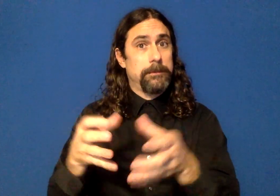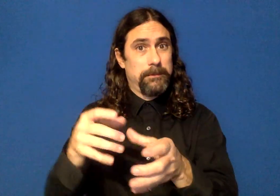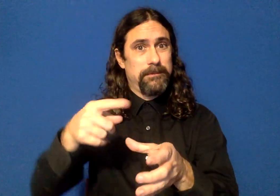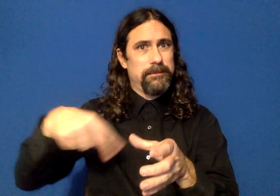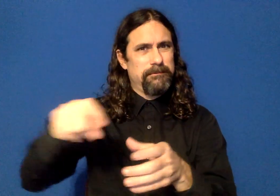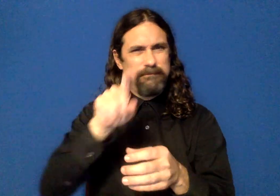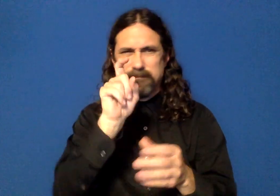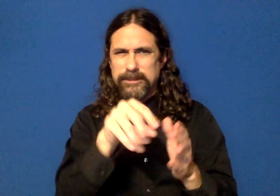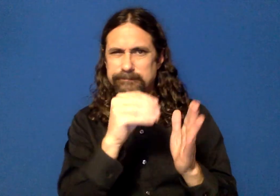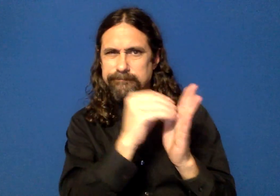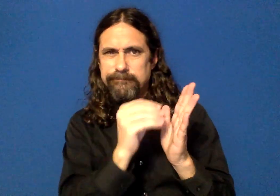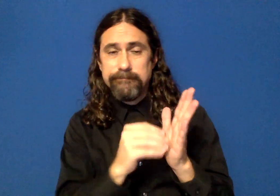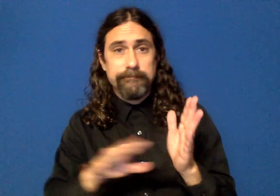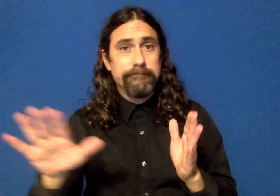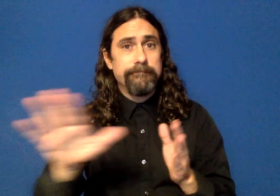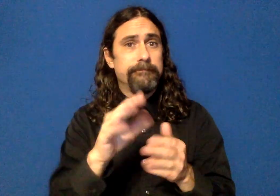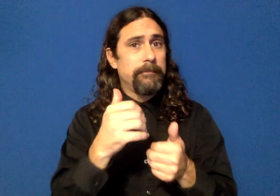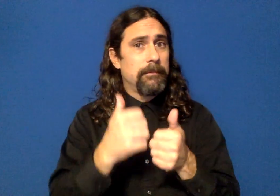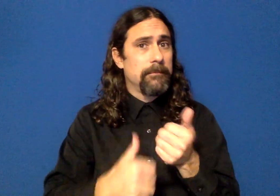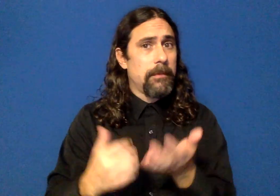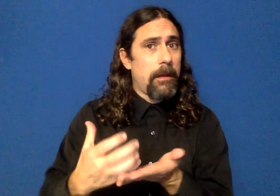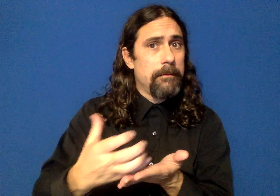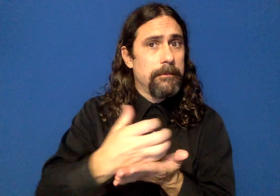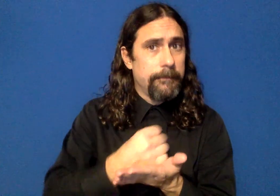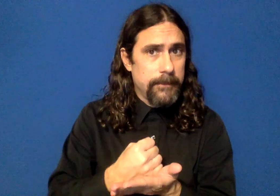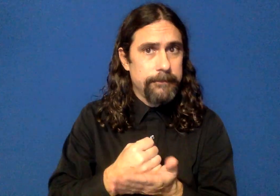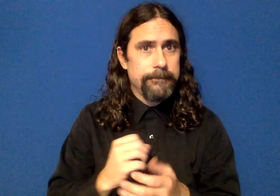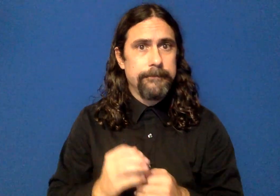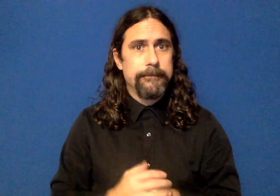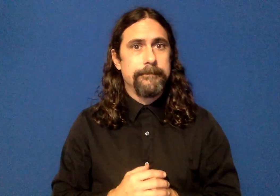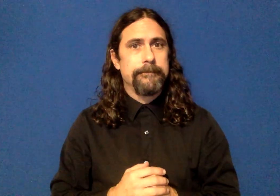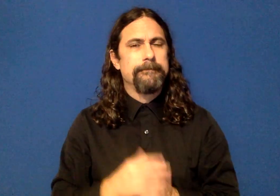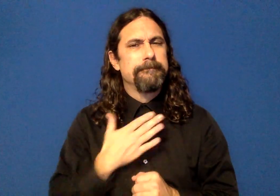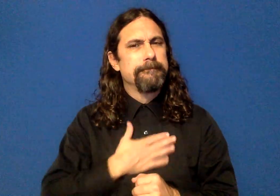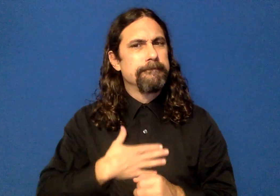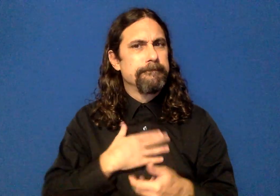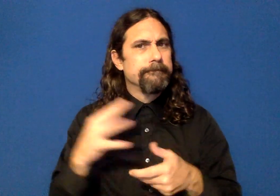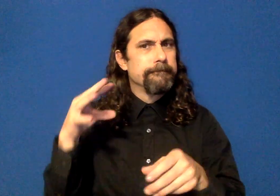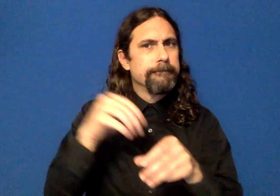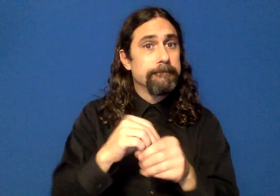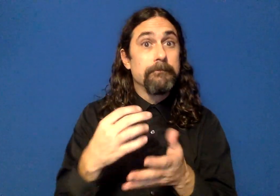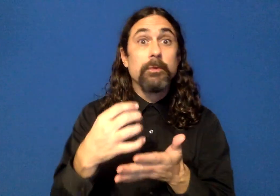Make sure to enter the incomes for everyone who will live with you in the Household Members